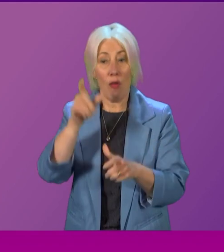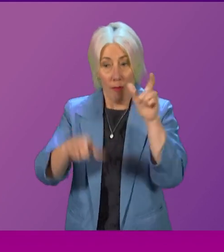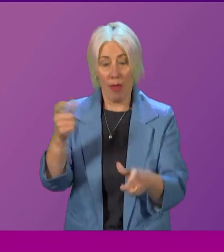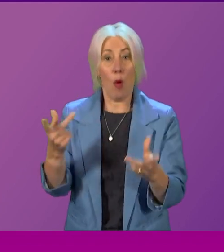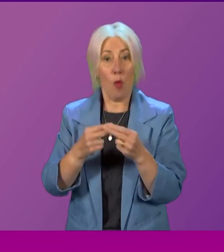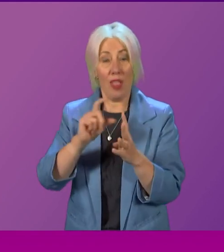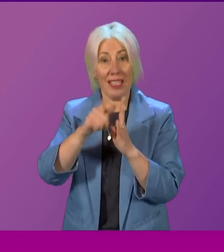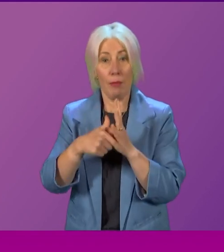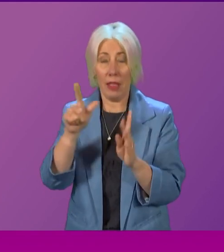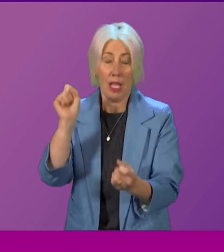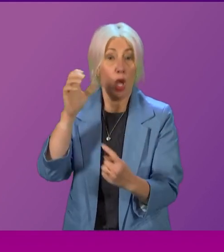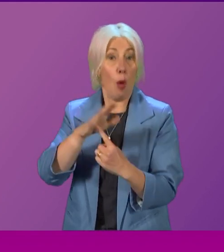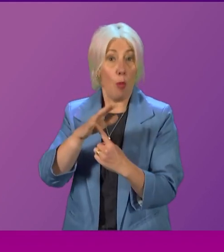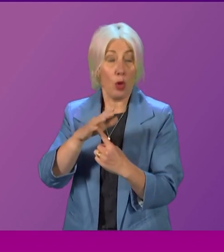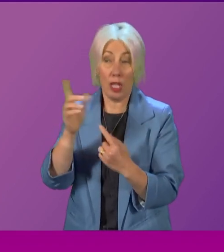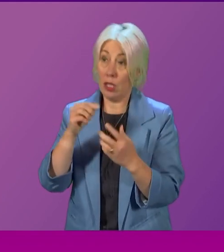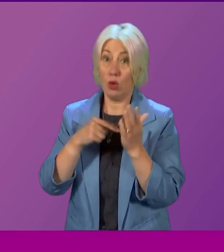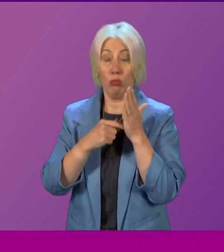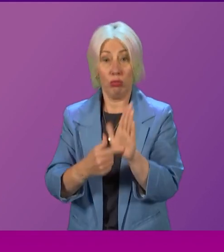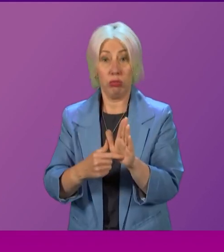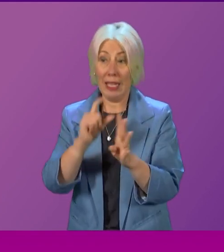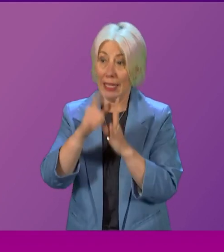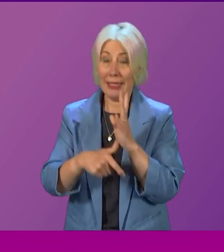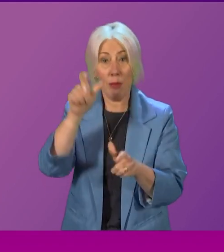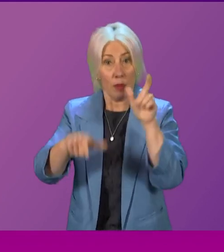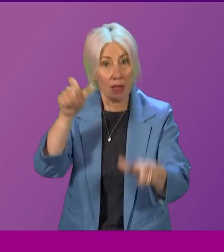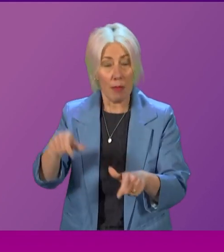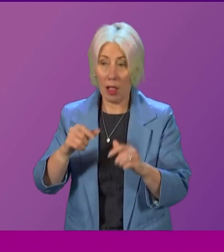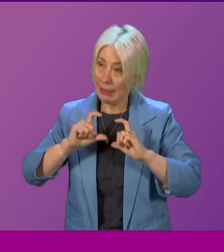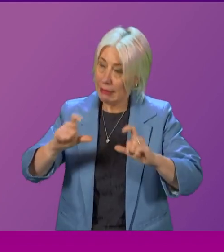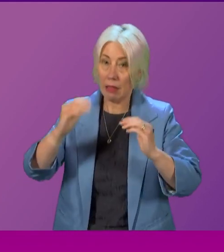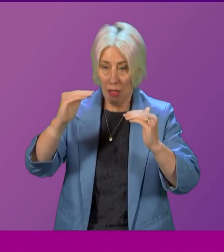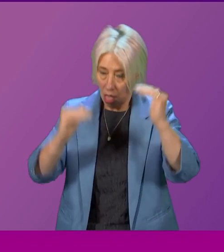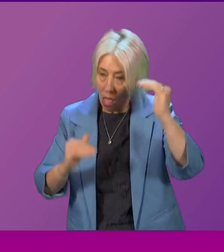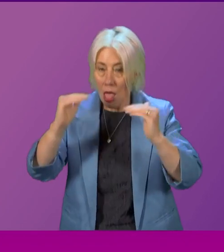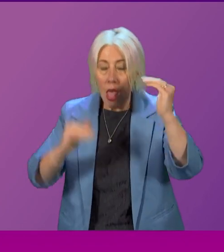It highlights that disabled people continue to experience inequality and barriers.